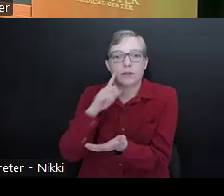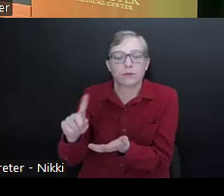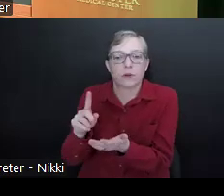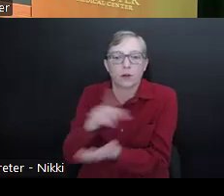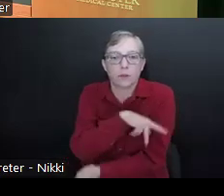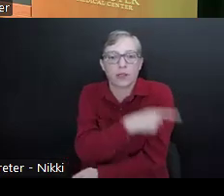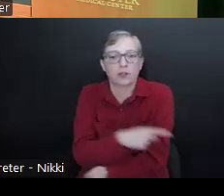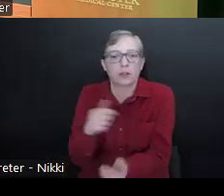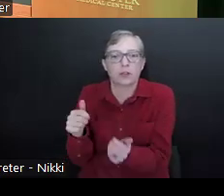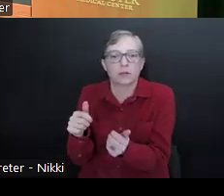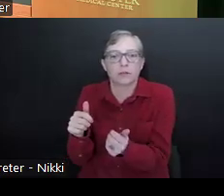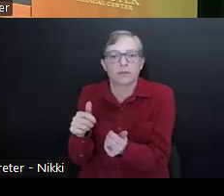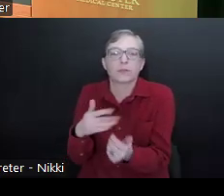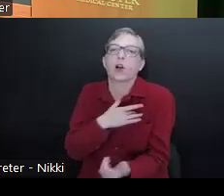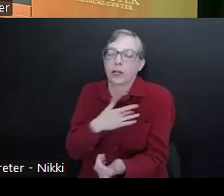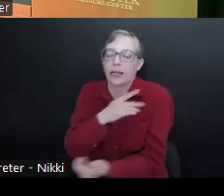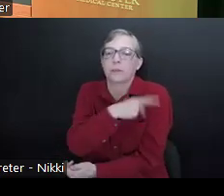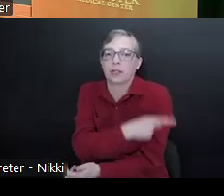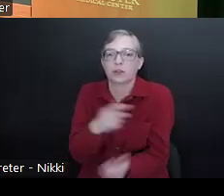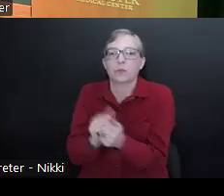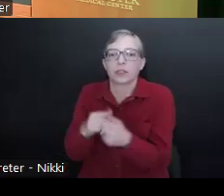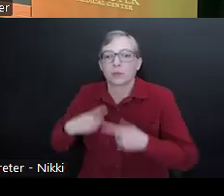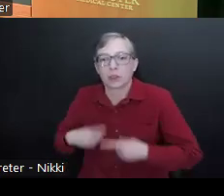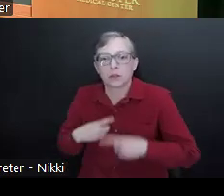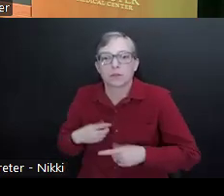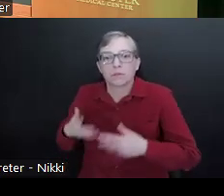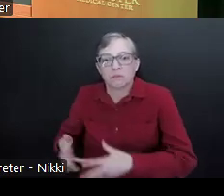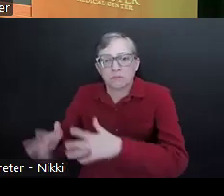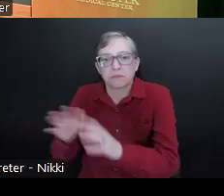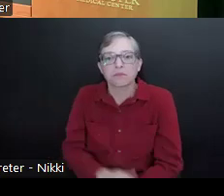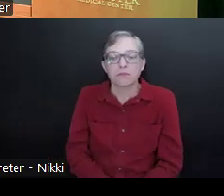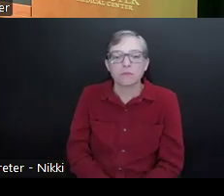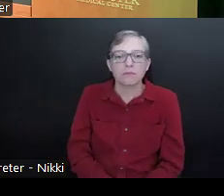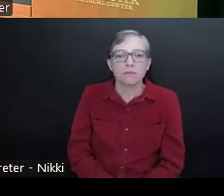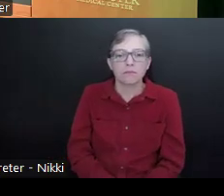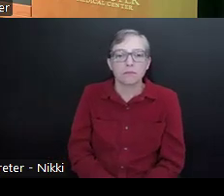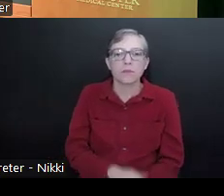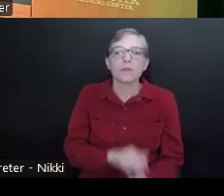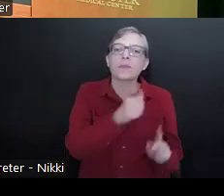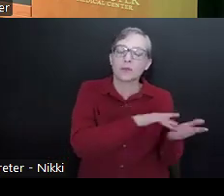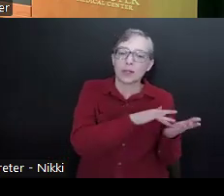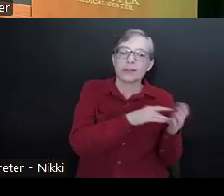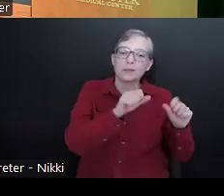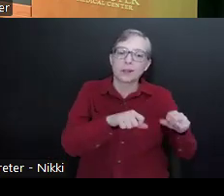little evidence that that those other medications significantly kind of affect the QTC um or or